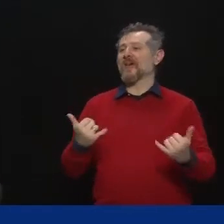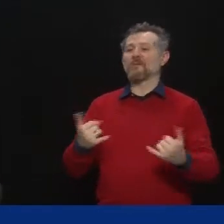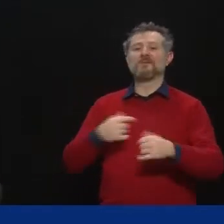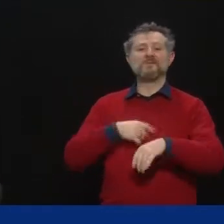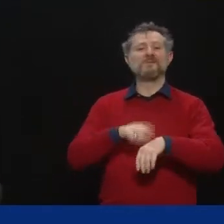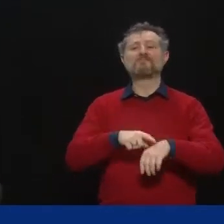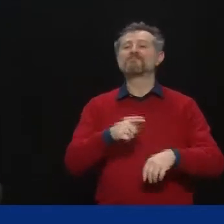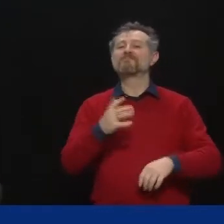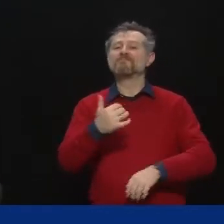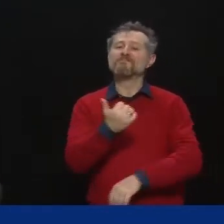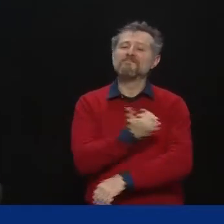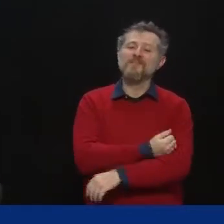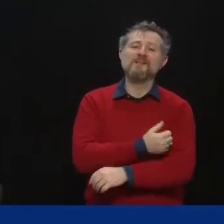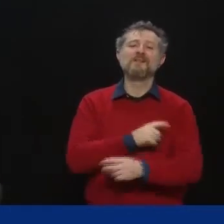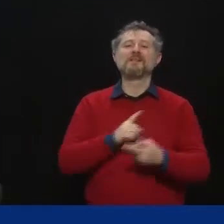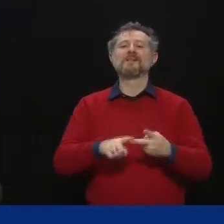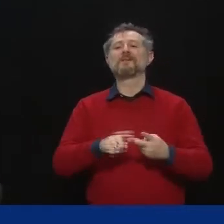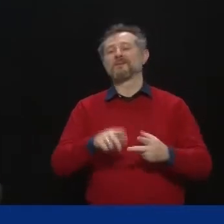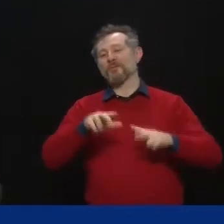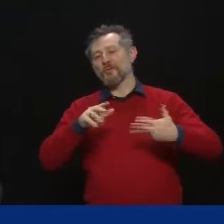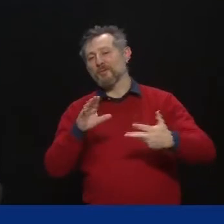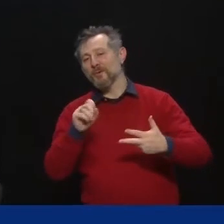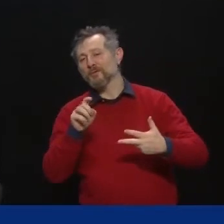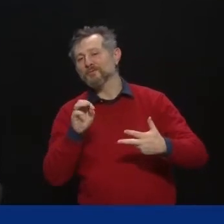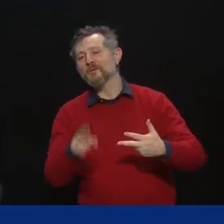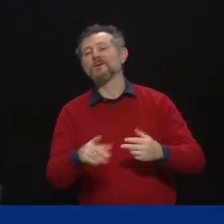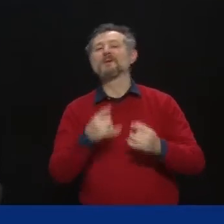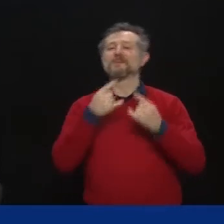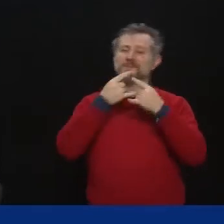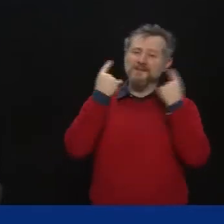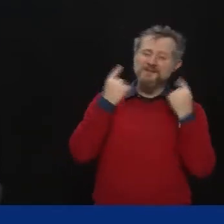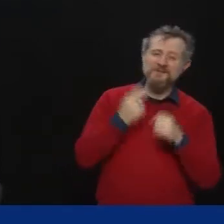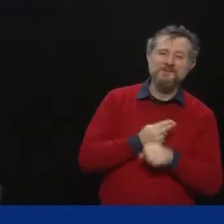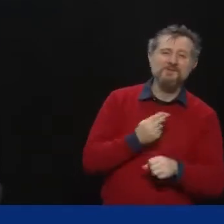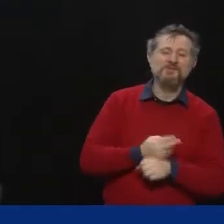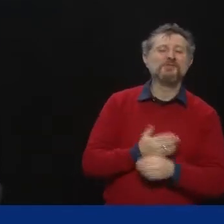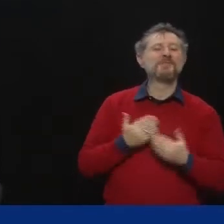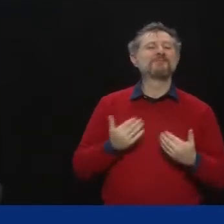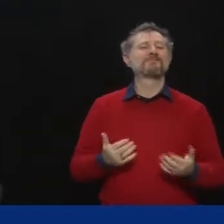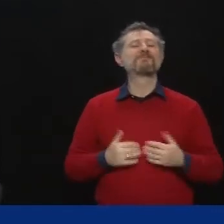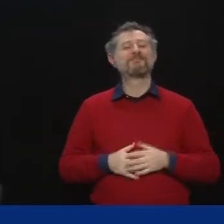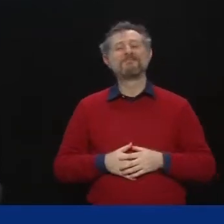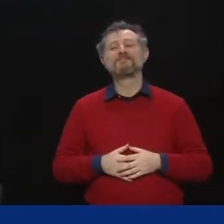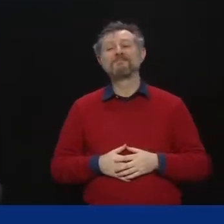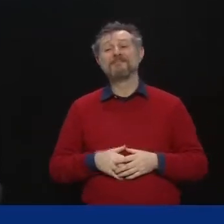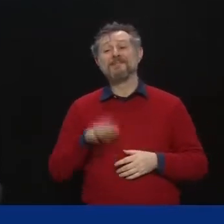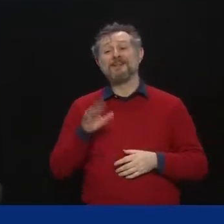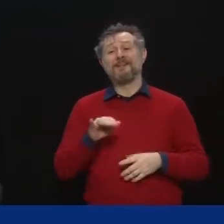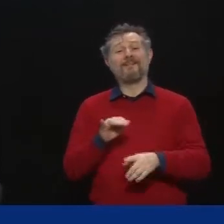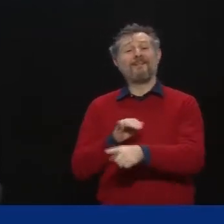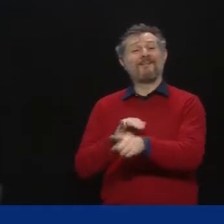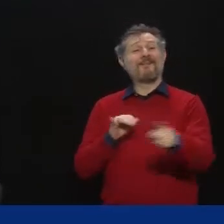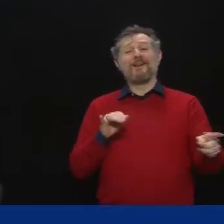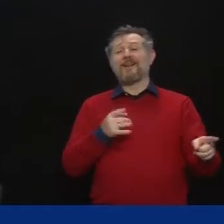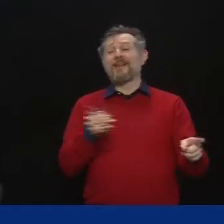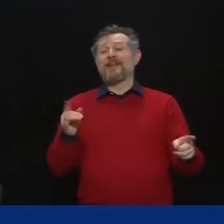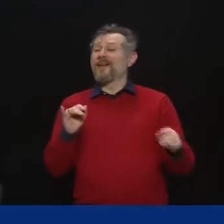HAVING THEIR FAMILY PLANS DISRUPTED BECAUSE OF THIS VIRUS. SO A REMINDER THAT NO BETTER TIME TO BE VACCINATED AND